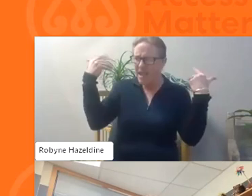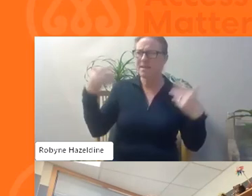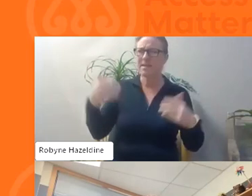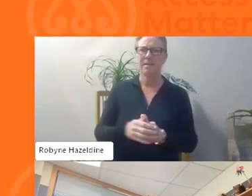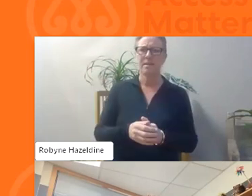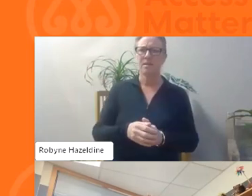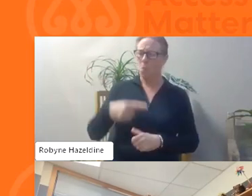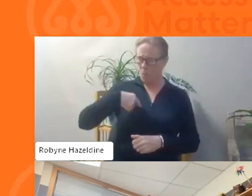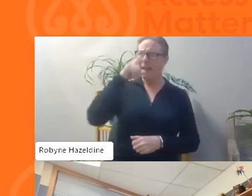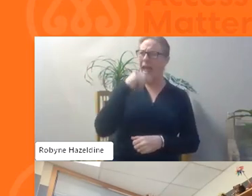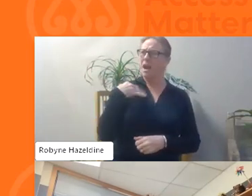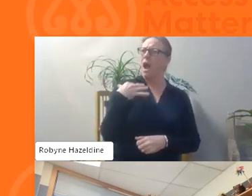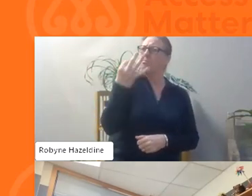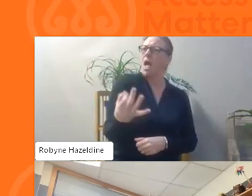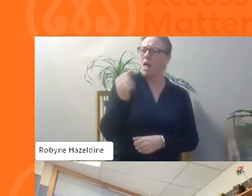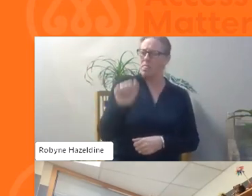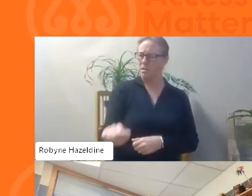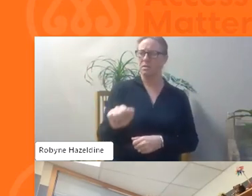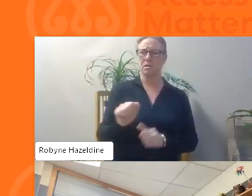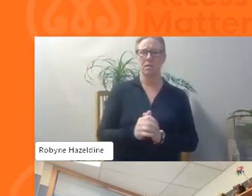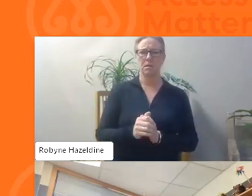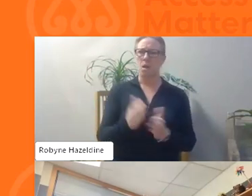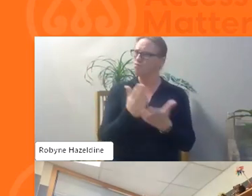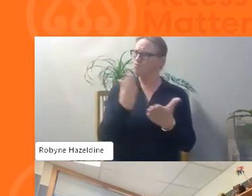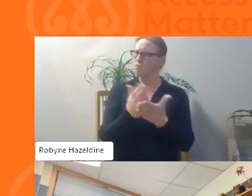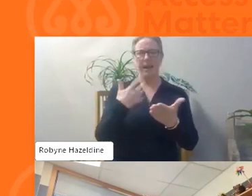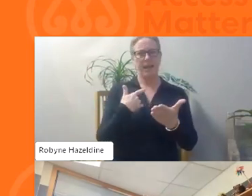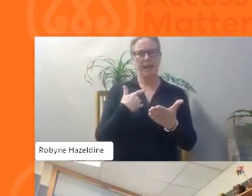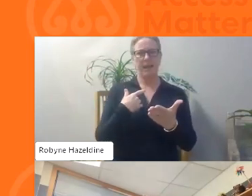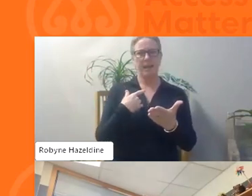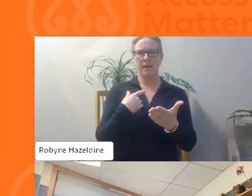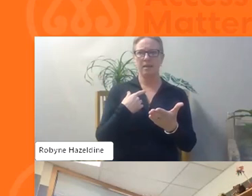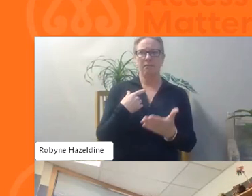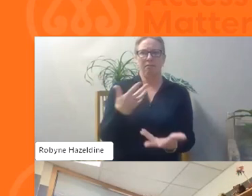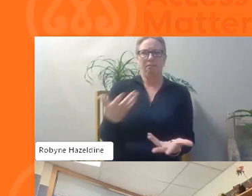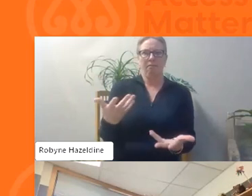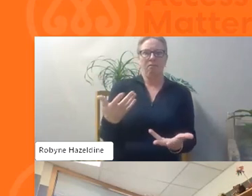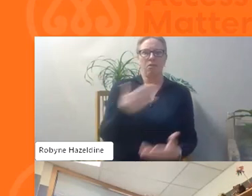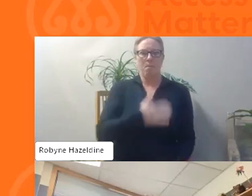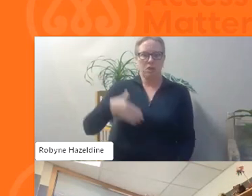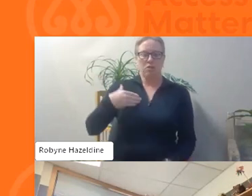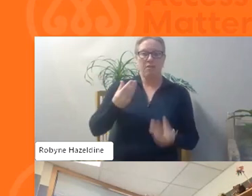apply this. So that's often, believe it or not, at the expense of your standing with the Ministry of Education because it doesn't hold the same